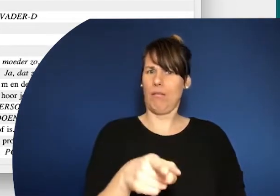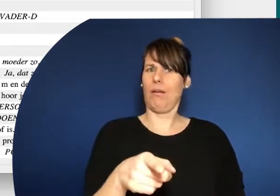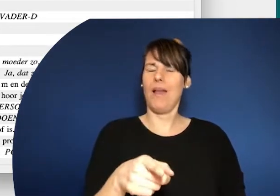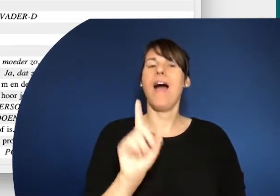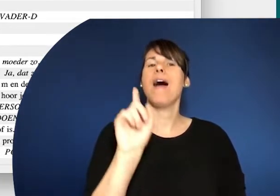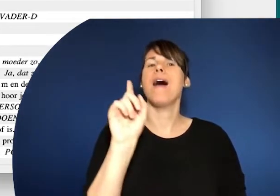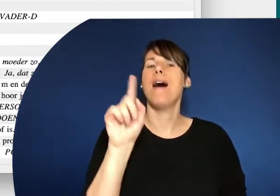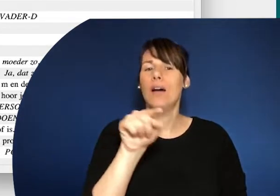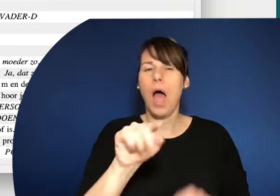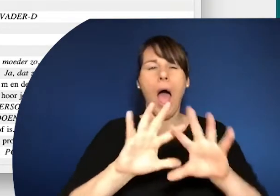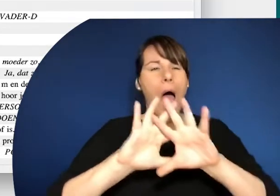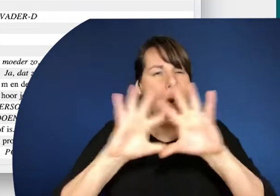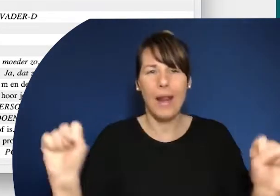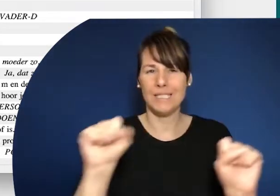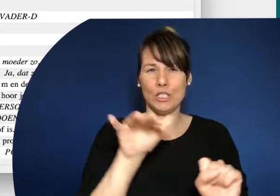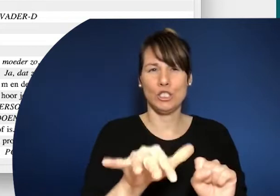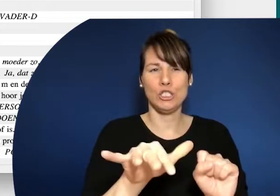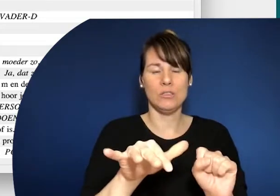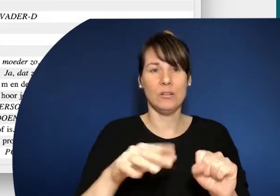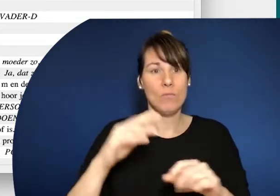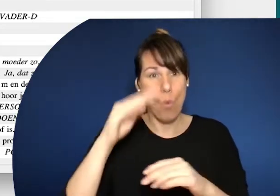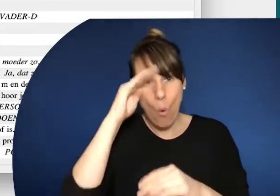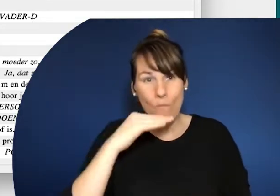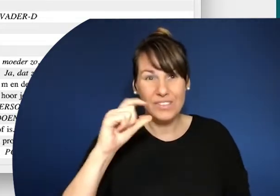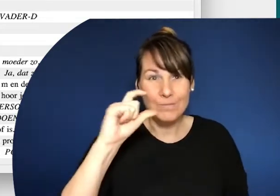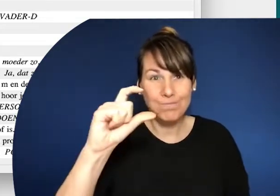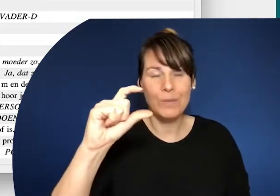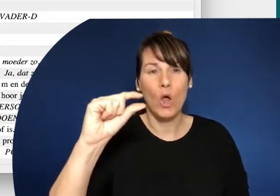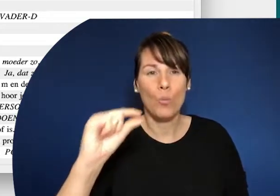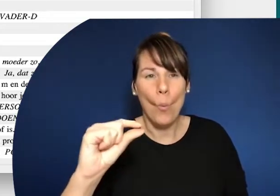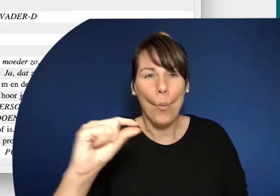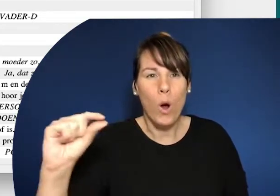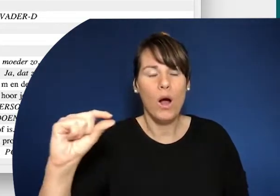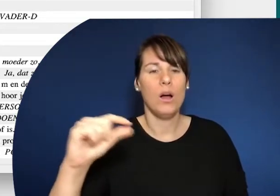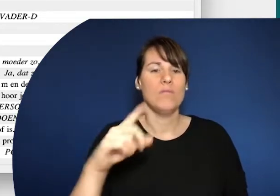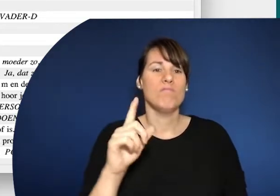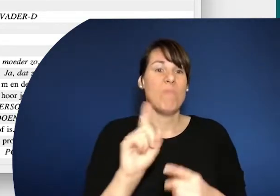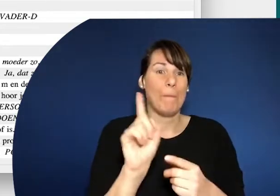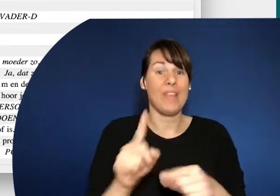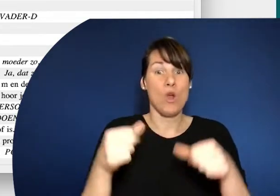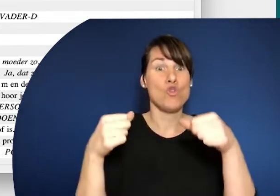of the use of lexical sign mama. But as you see in this search, there are more